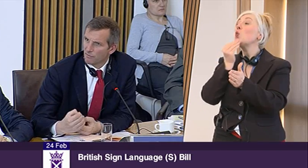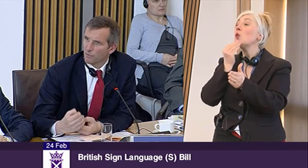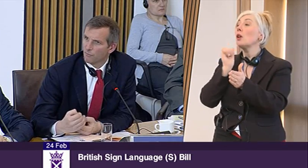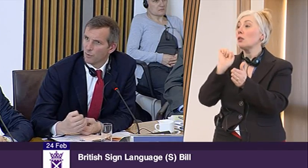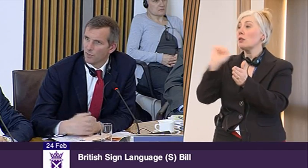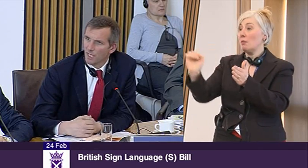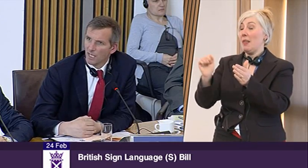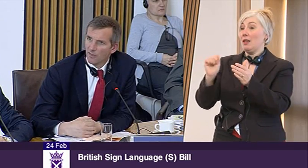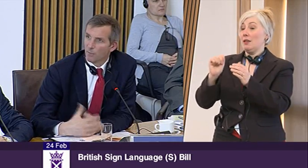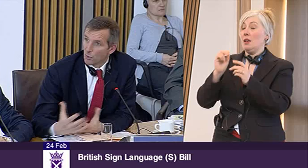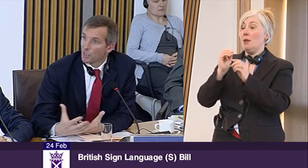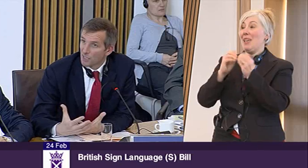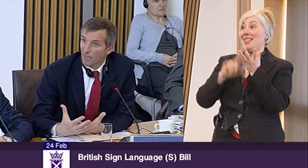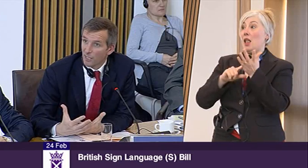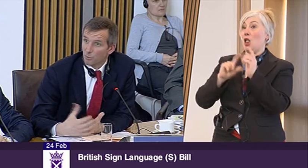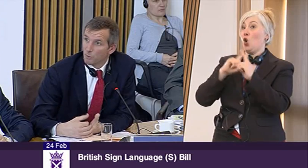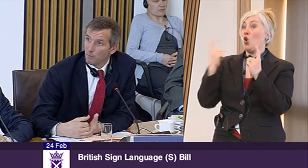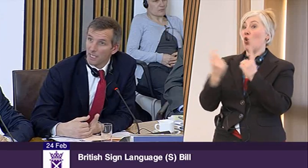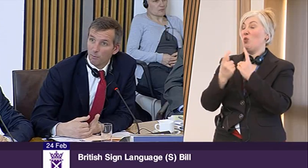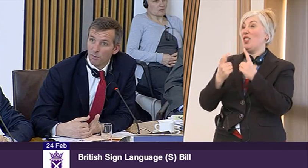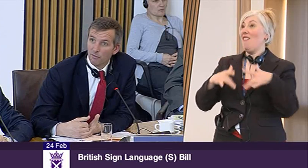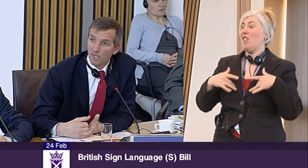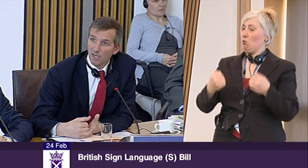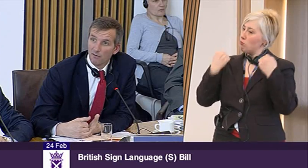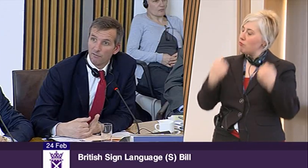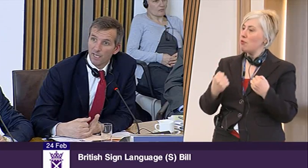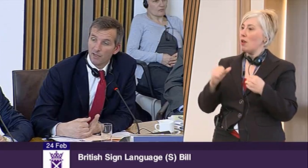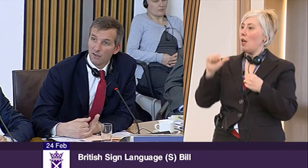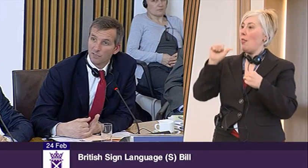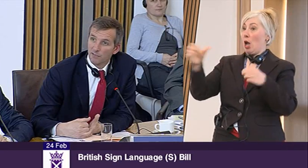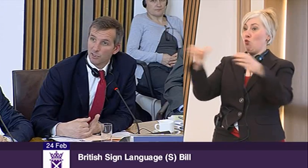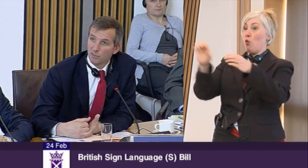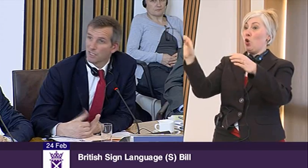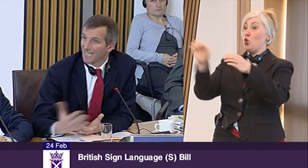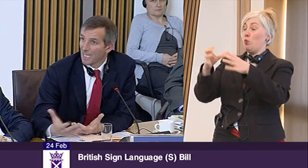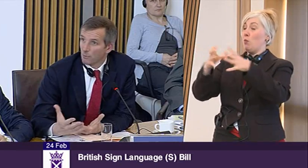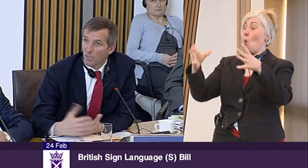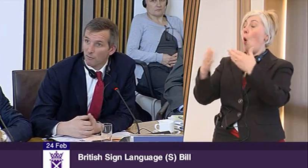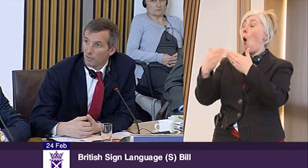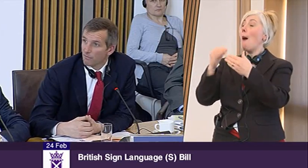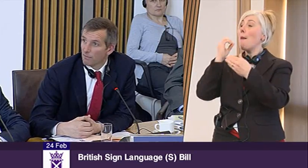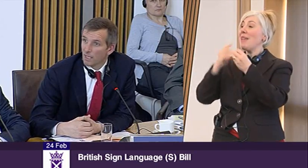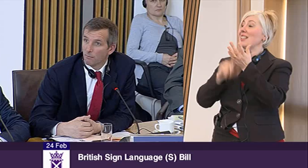is that service users should be the majority on that group. What are your views on the